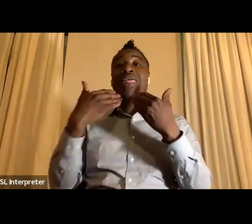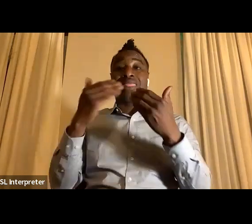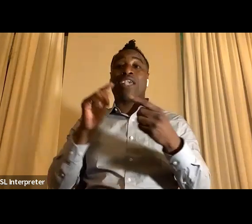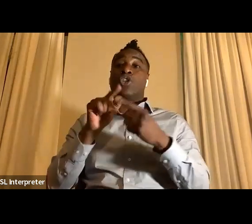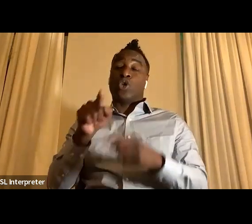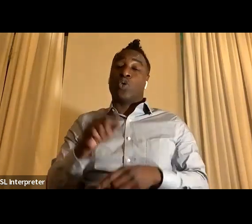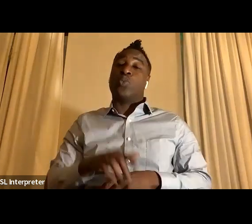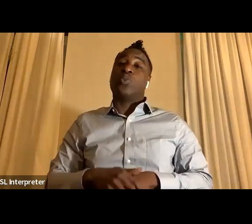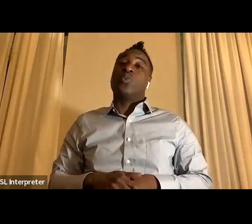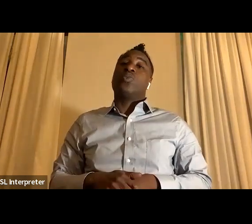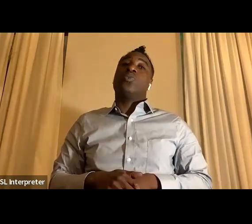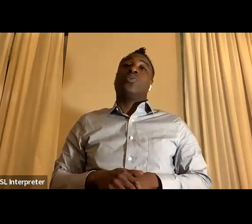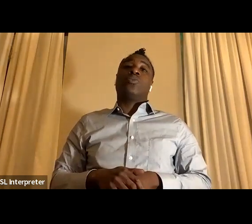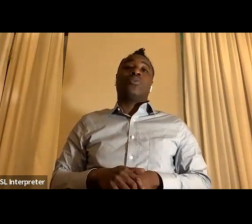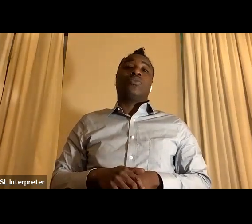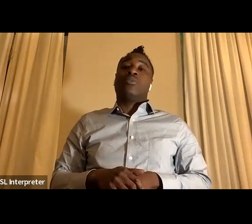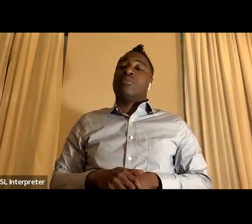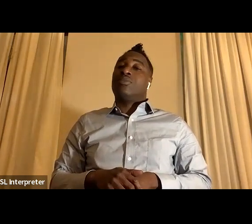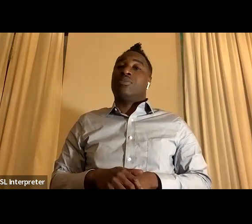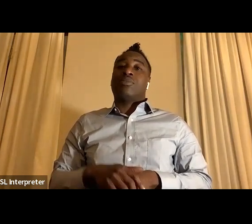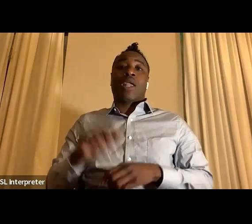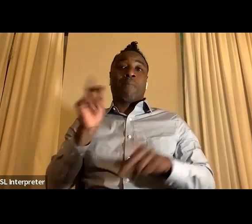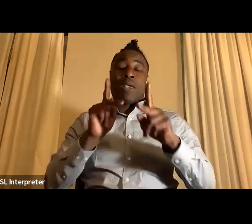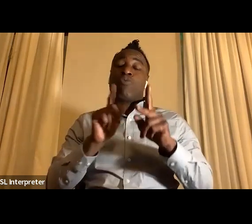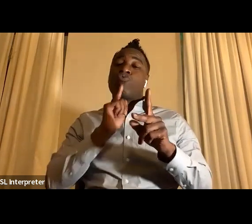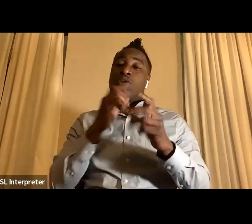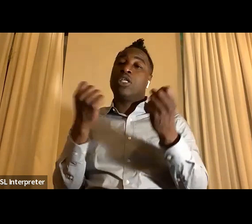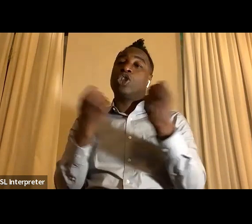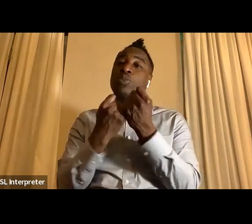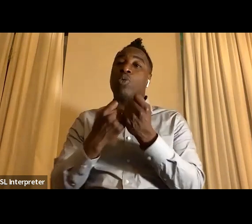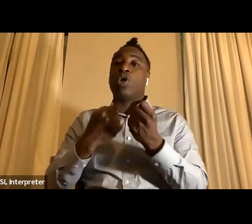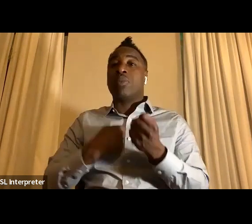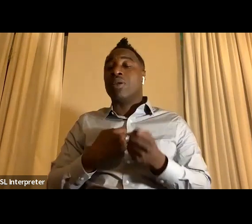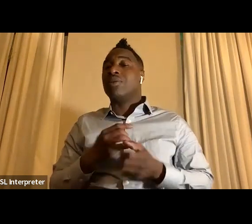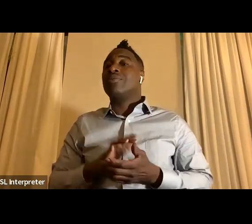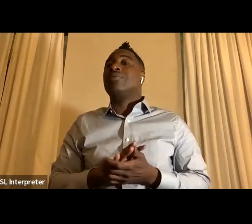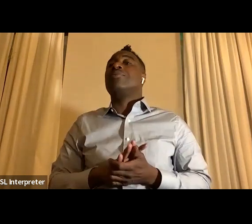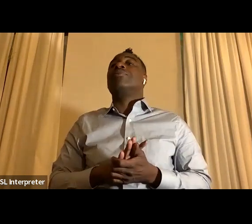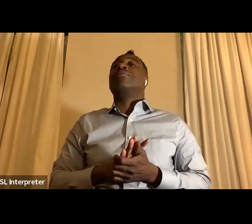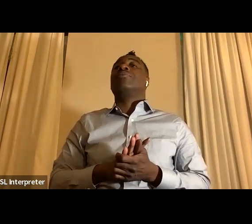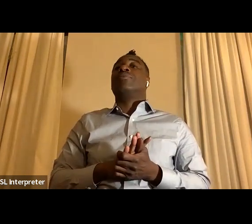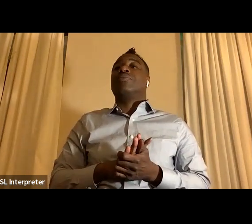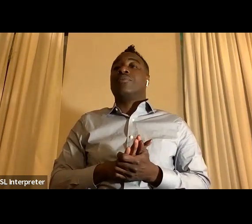have just shown up for me in different ways in the area between like this and the other event that you had me in.